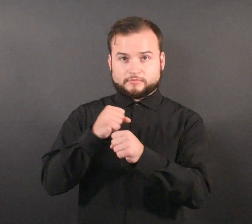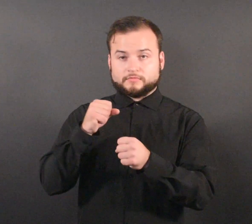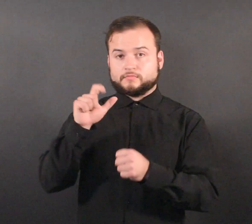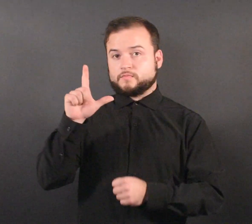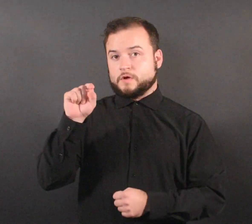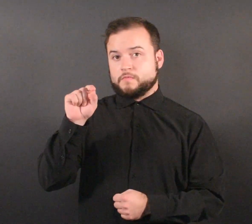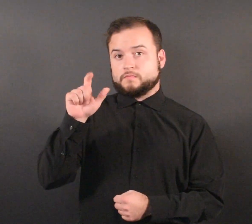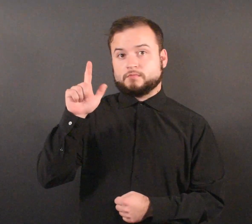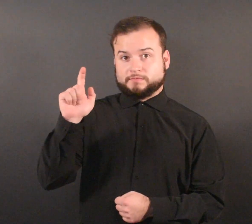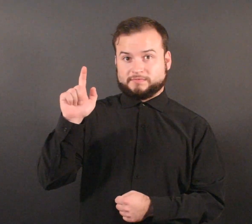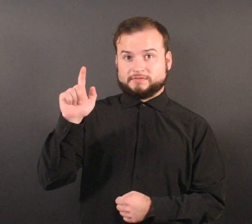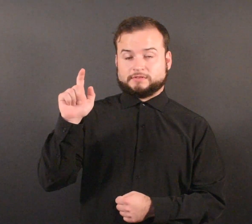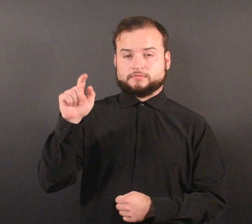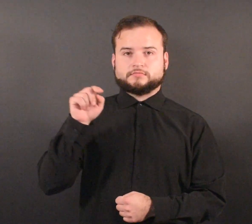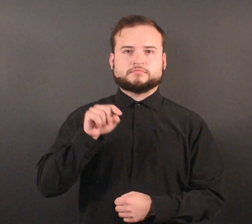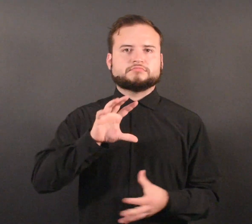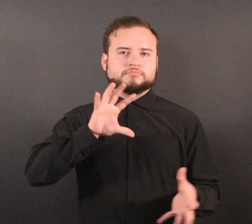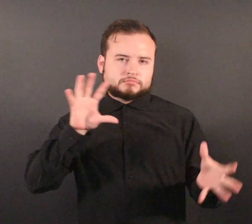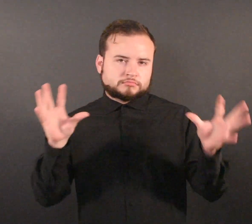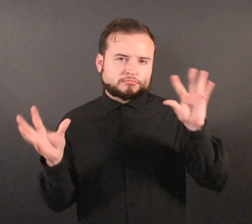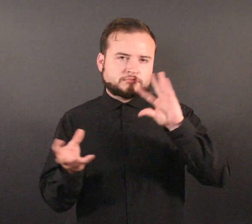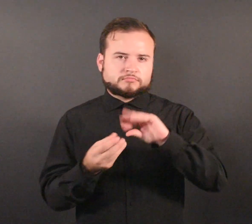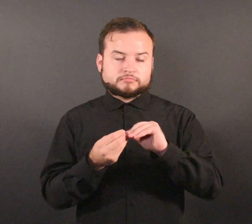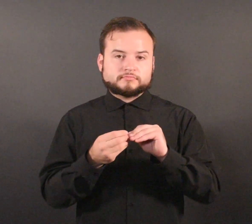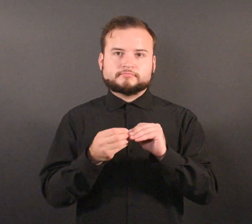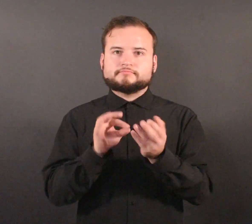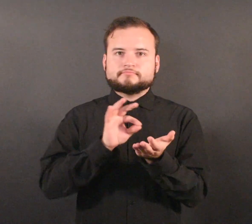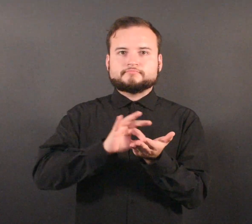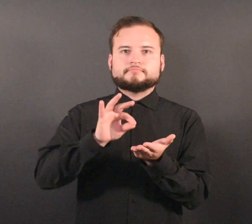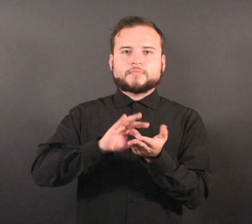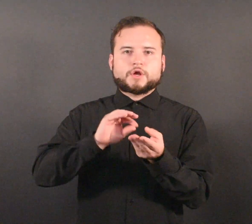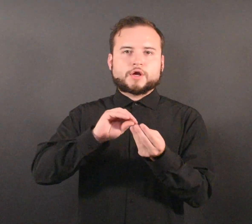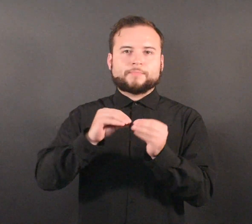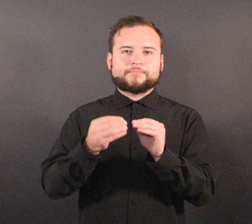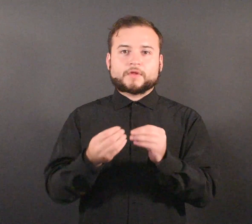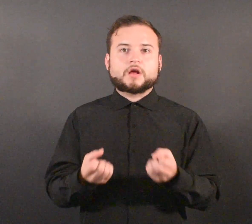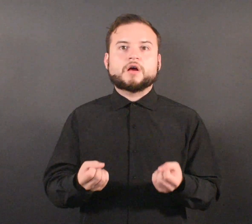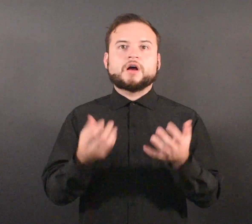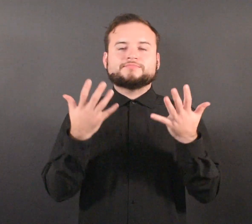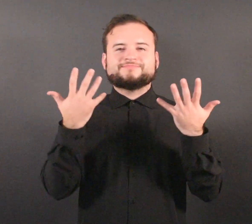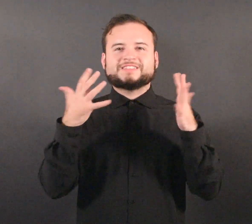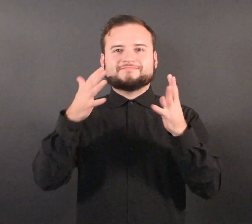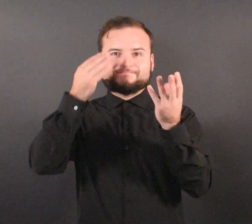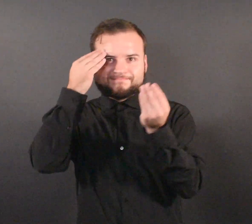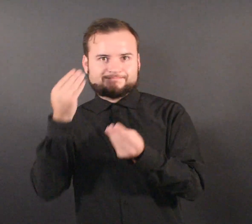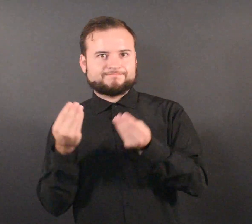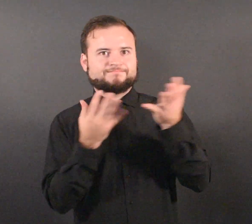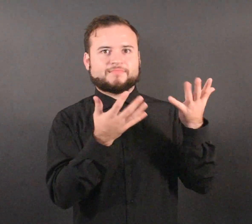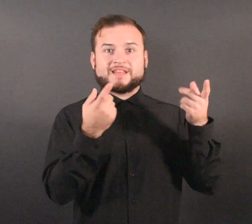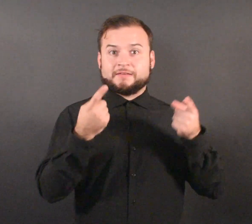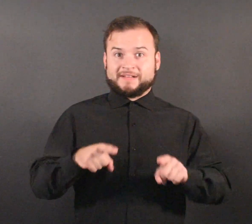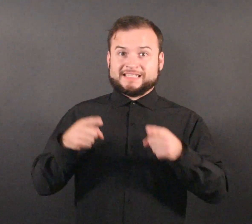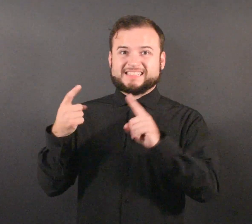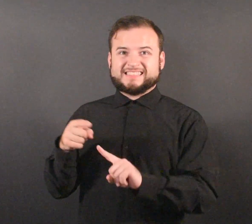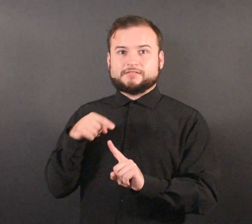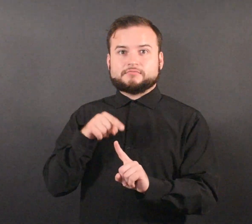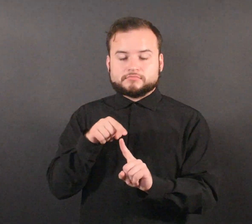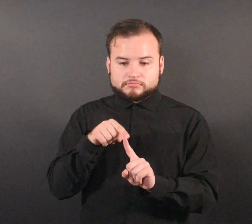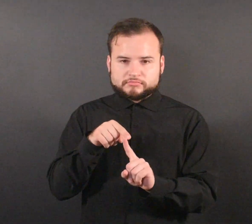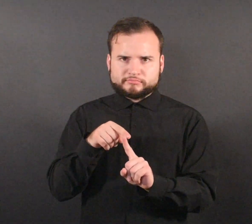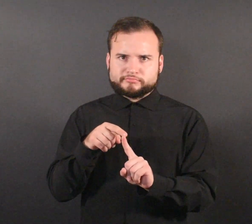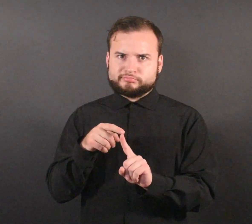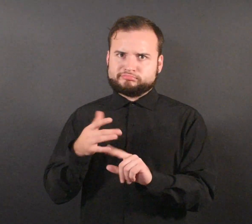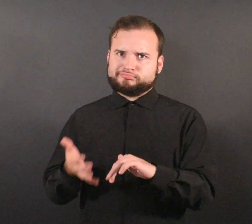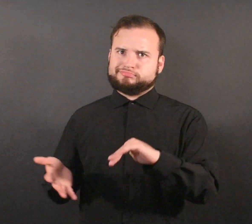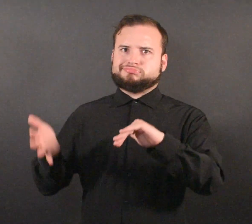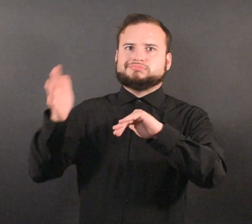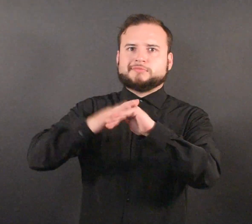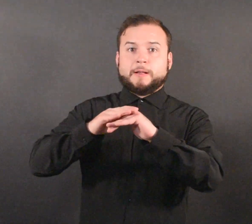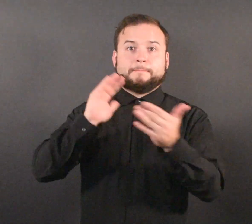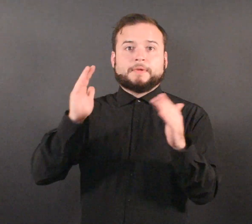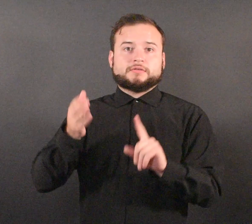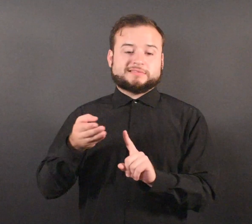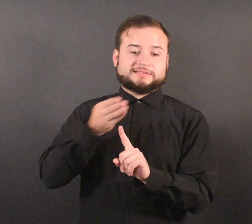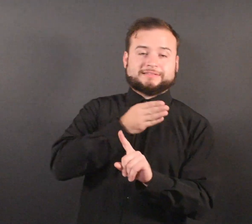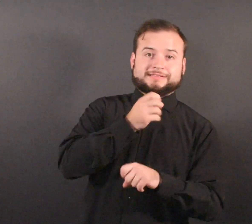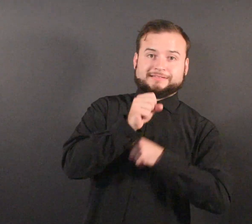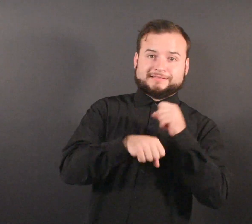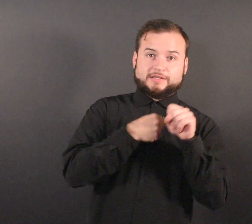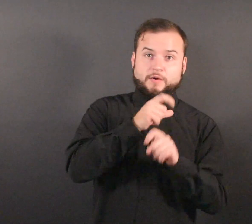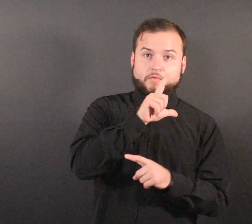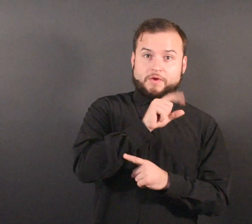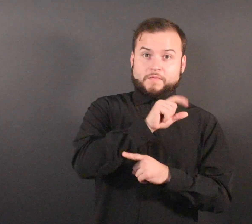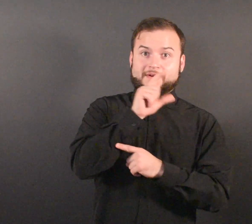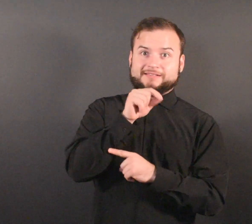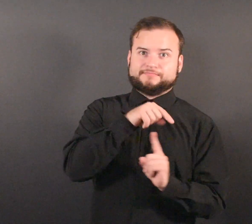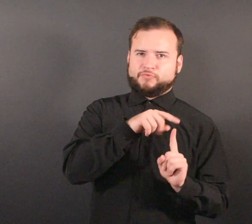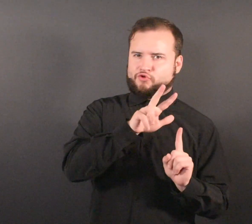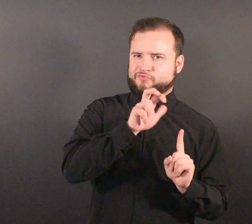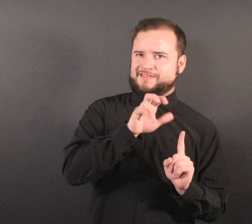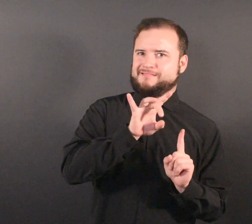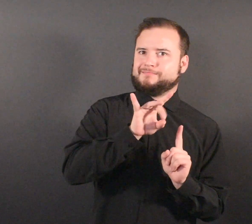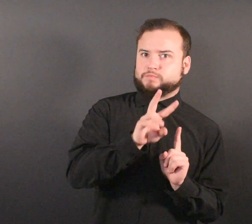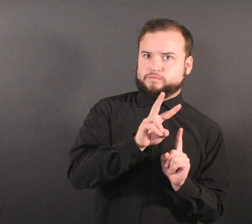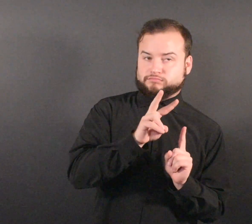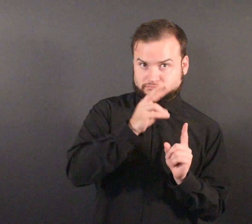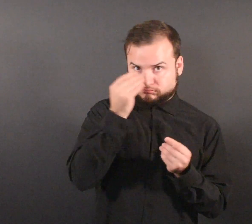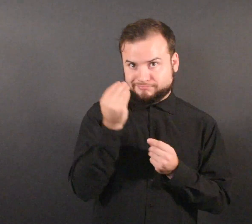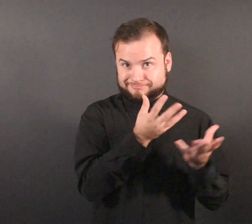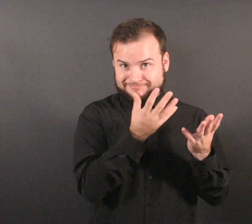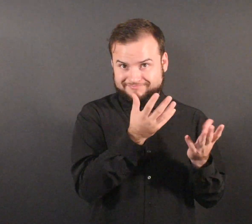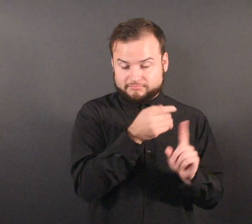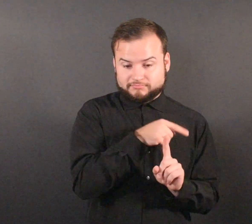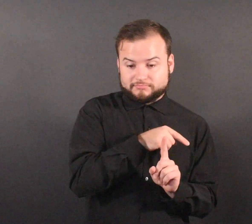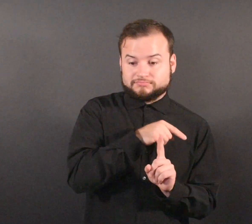In 2021, the total number of reported events increased to 508 (up from 382 in 2020).